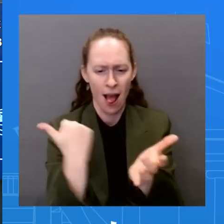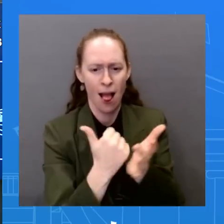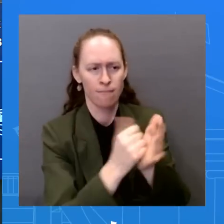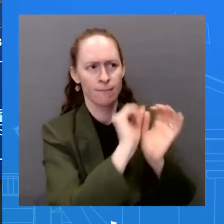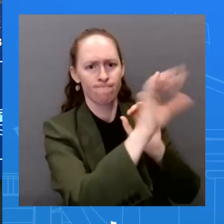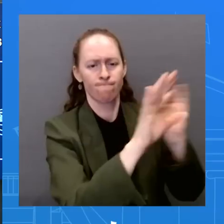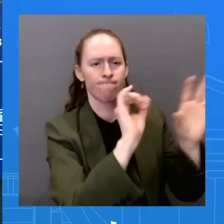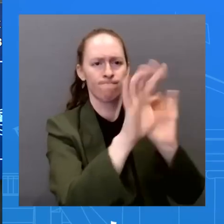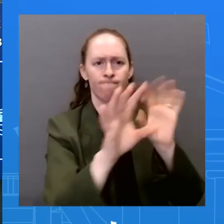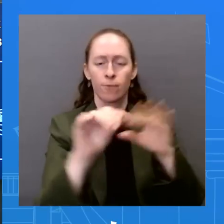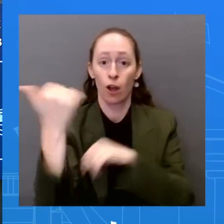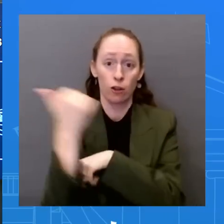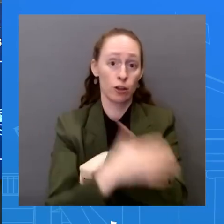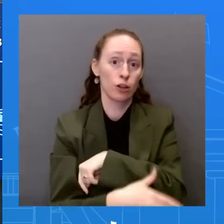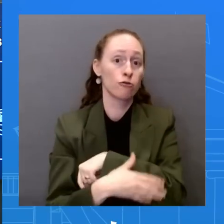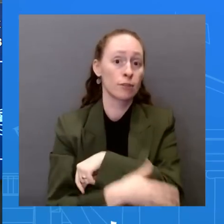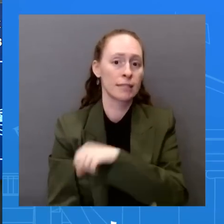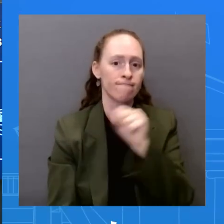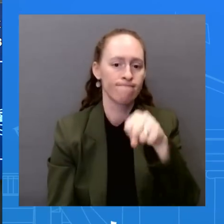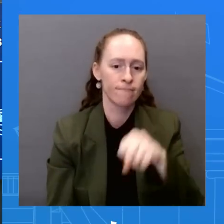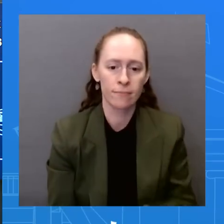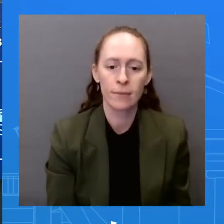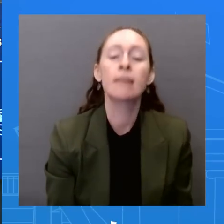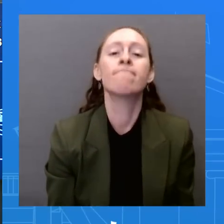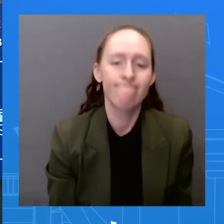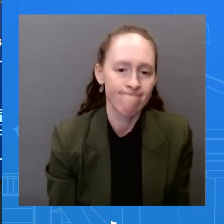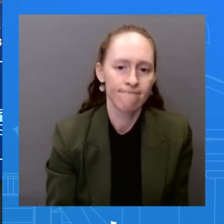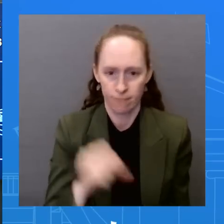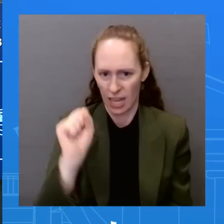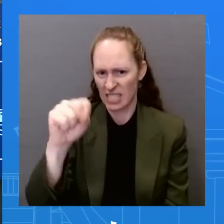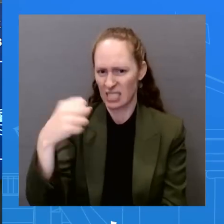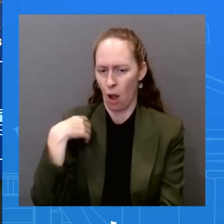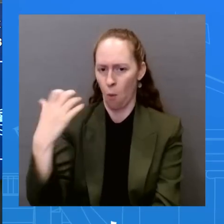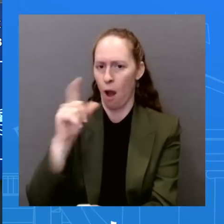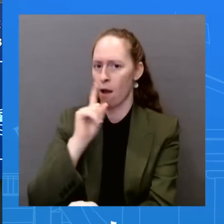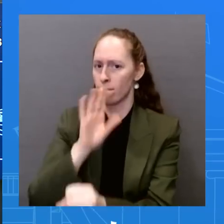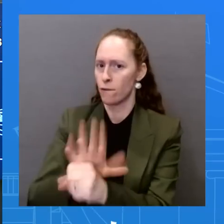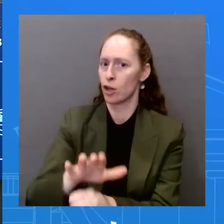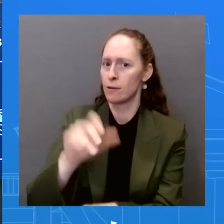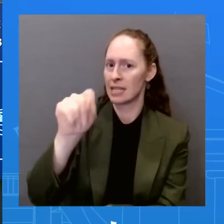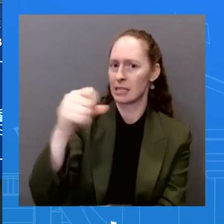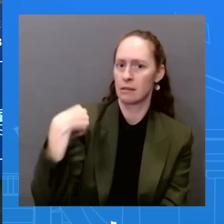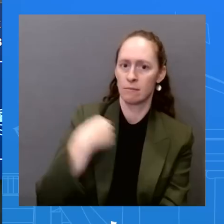as one of the leads, and the State Department. In the White House national security staff here,